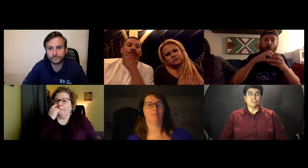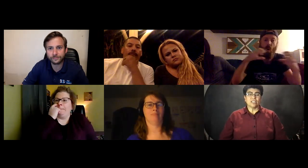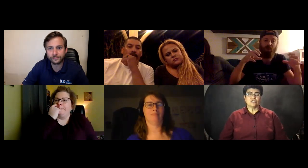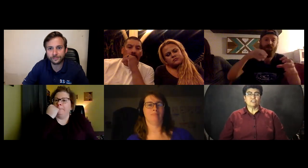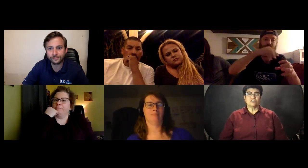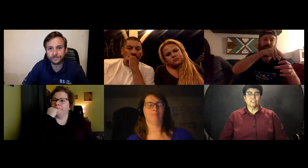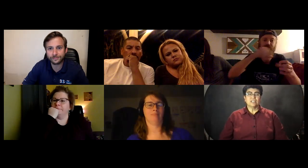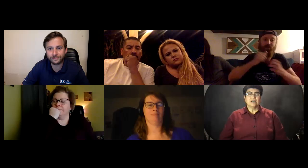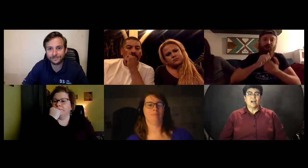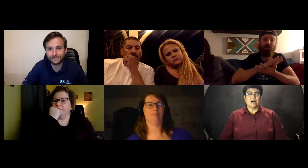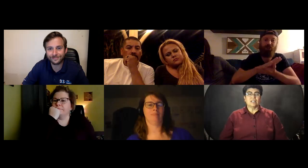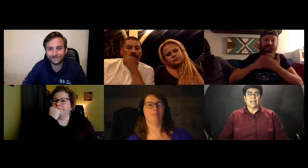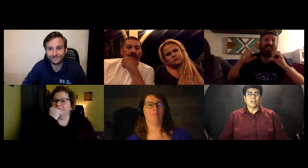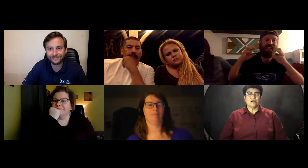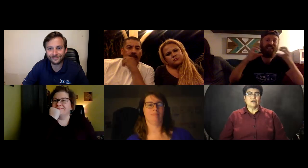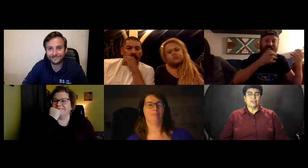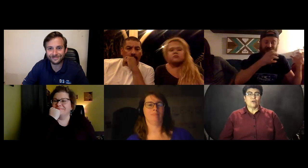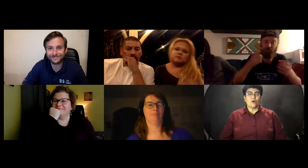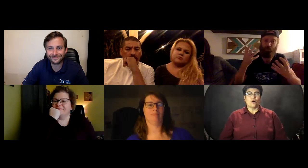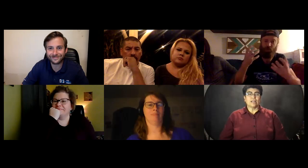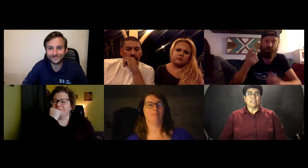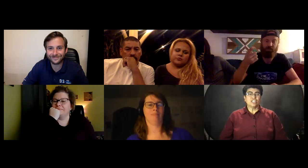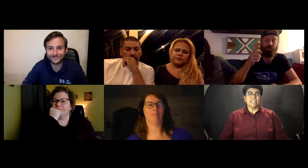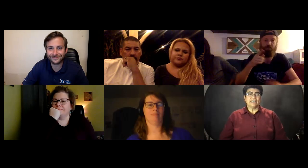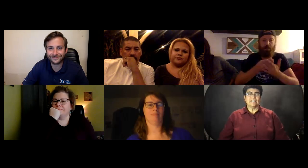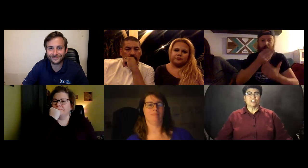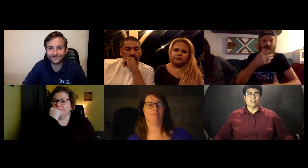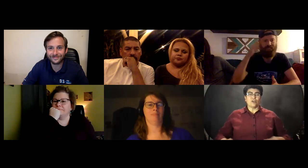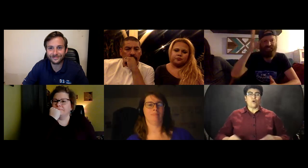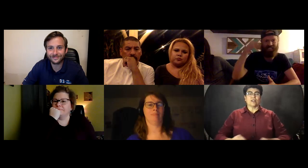gestures uh like you know corn and chee to the